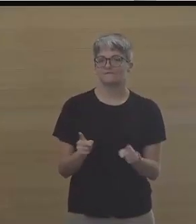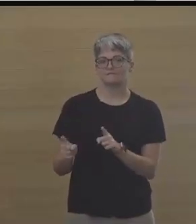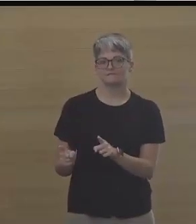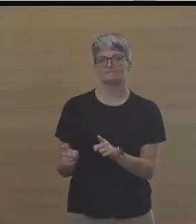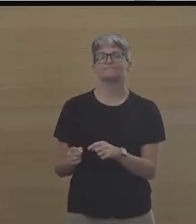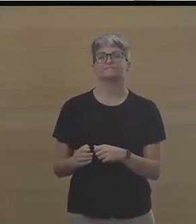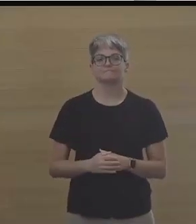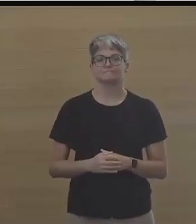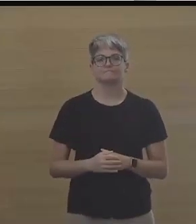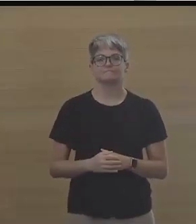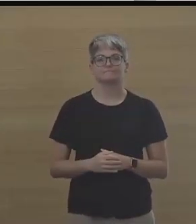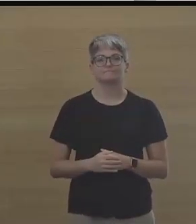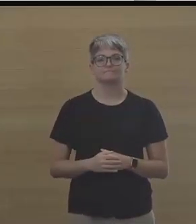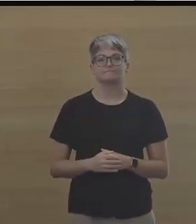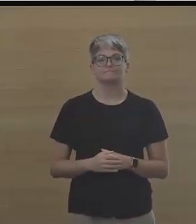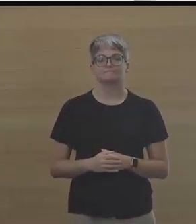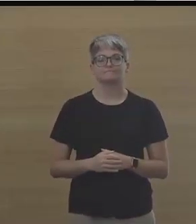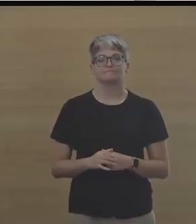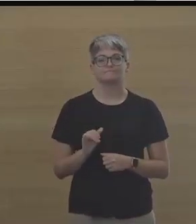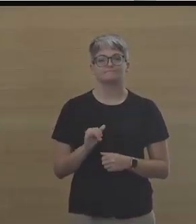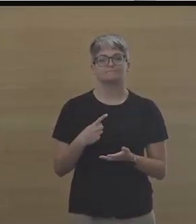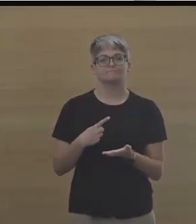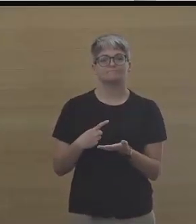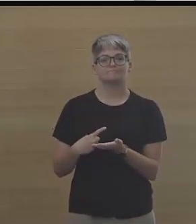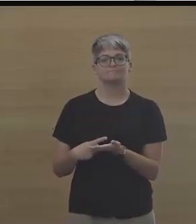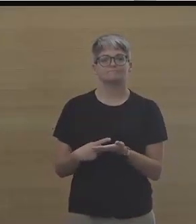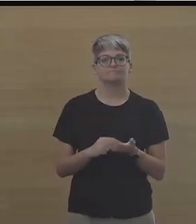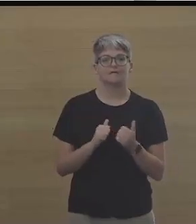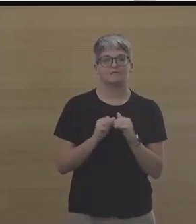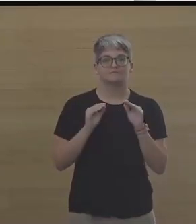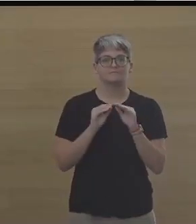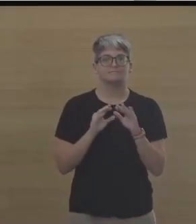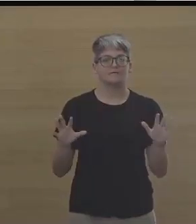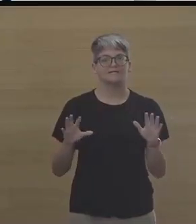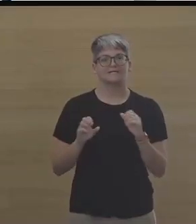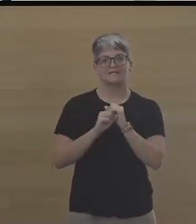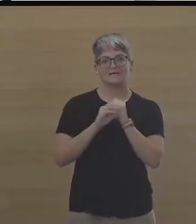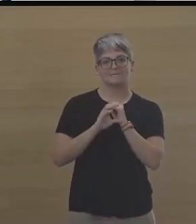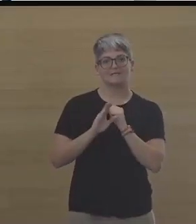the ways to spread the campaign's message.